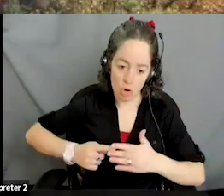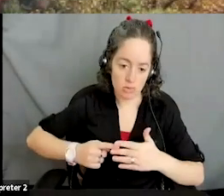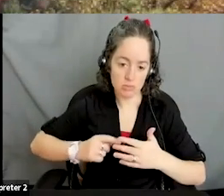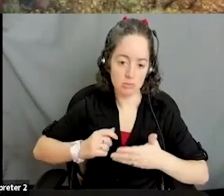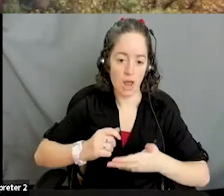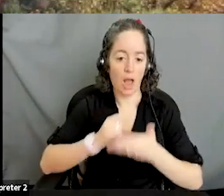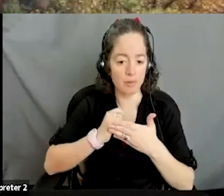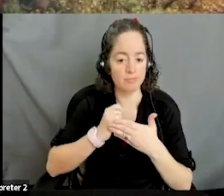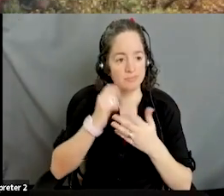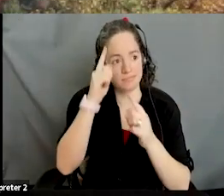to move through things well.